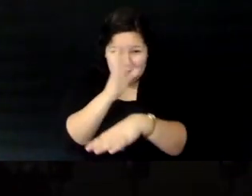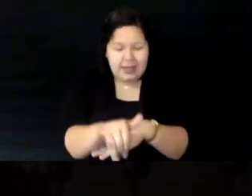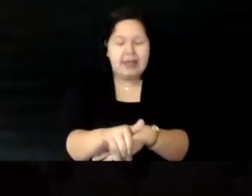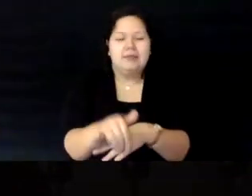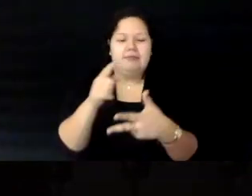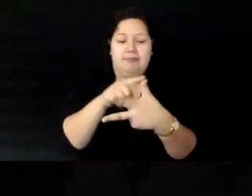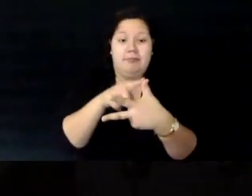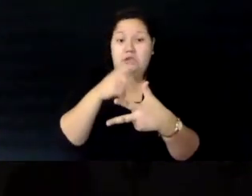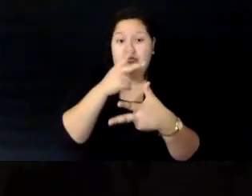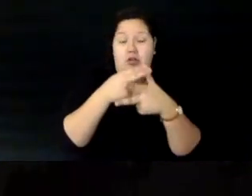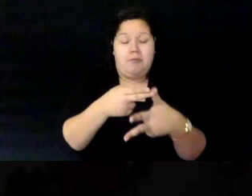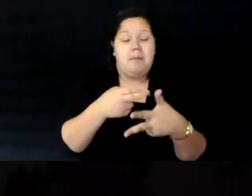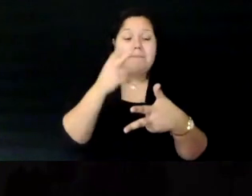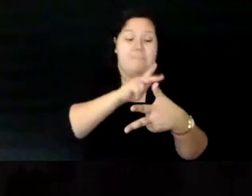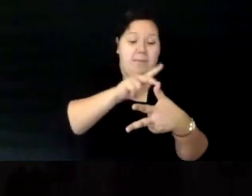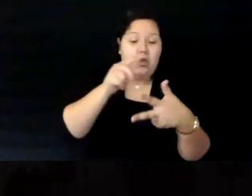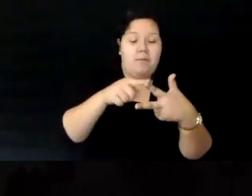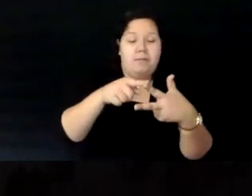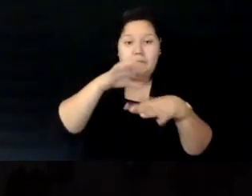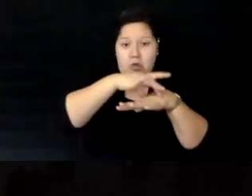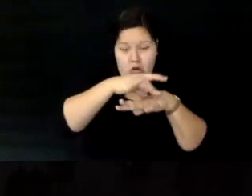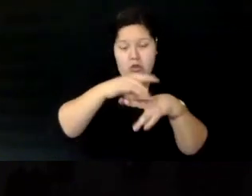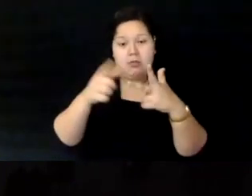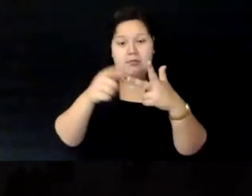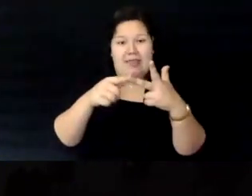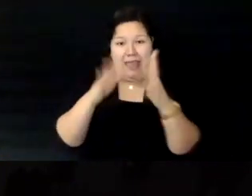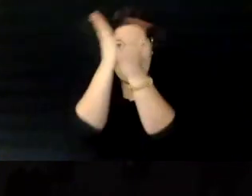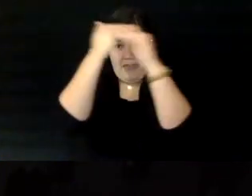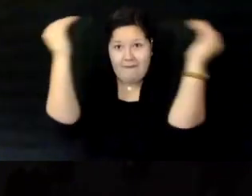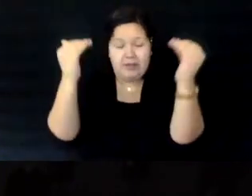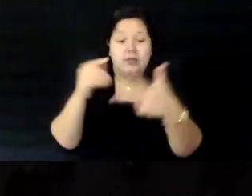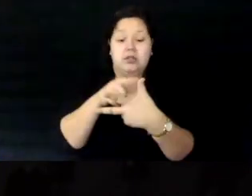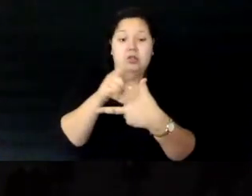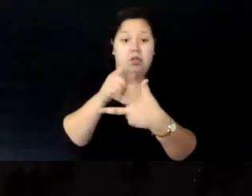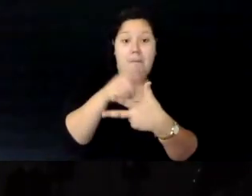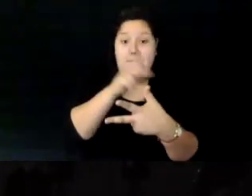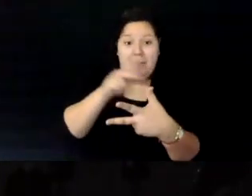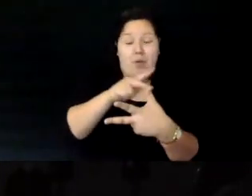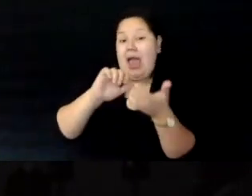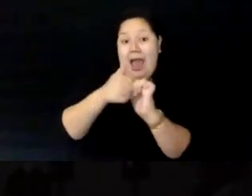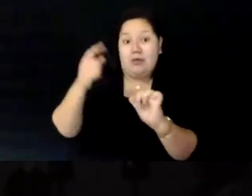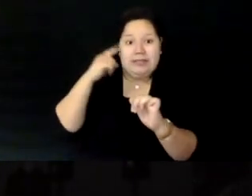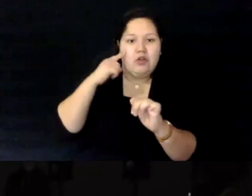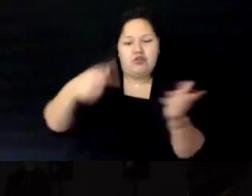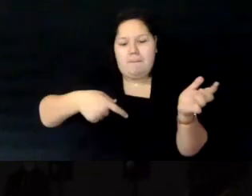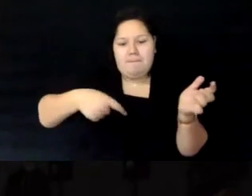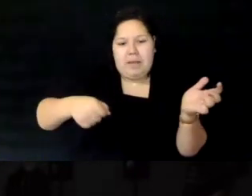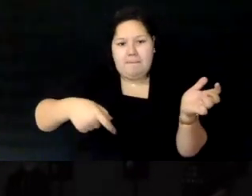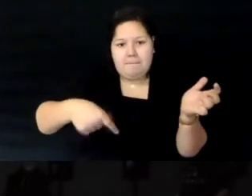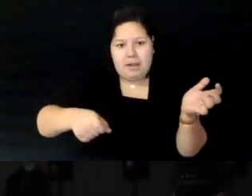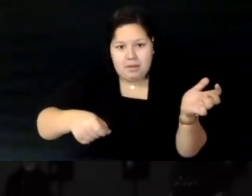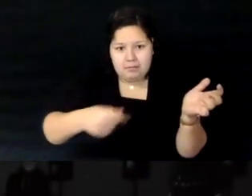earth, and the heavens. So 'people' is when you pluck the strings, 'earth' is when you slide